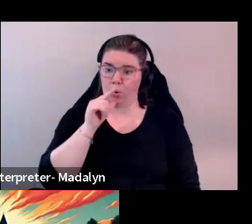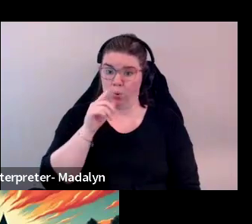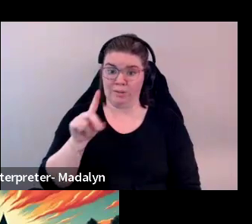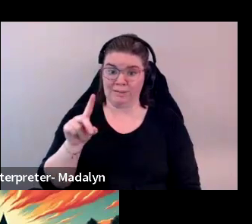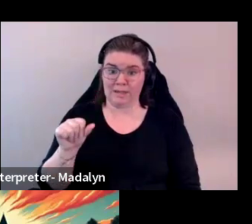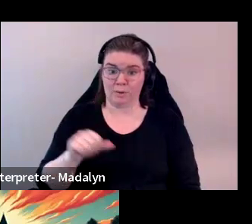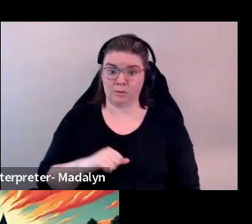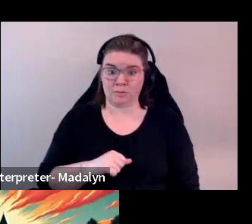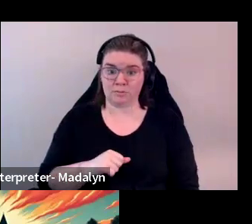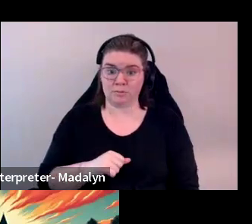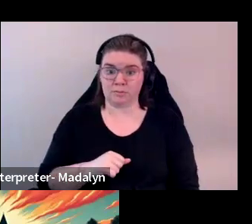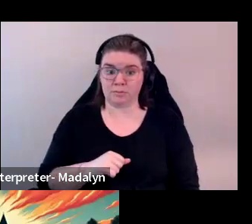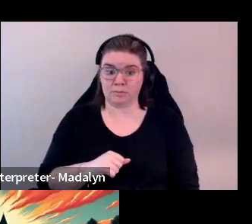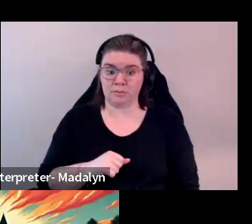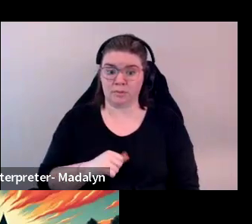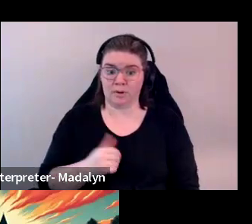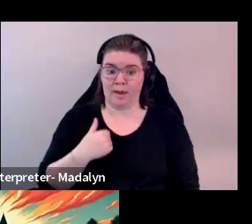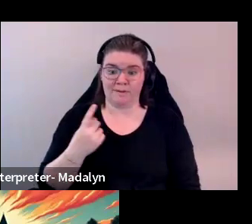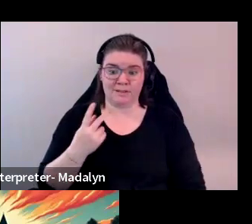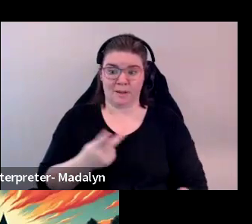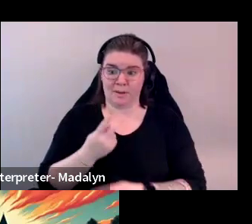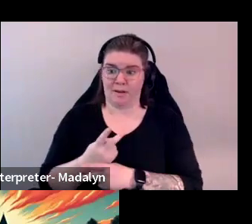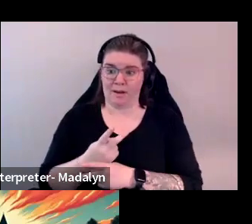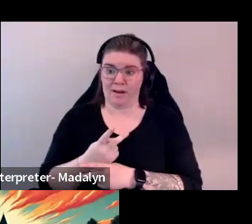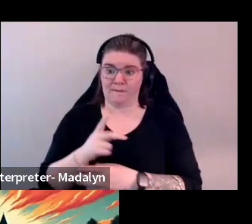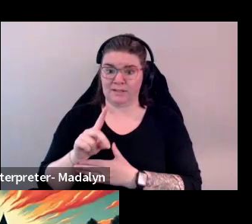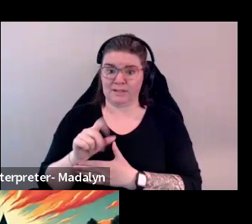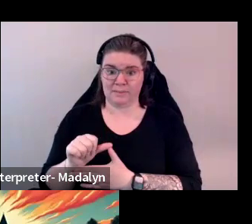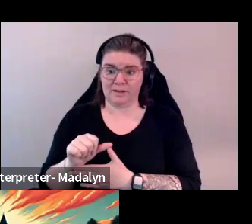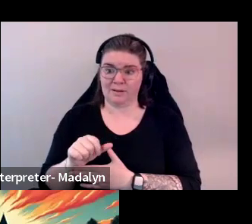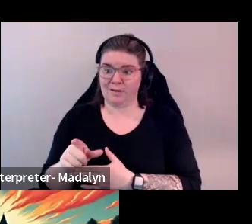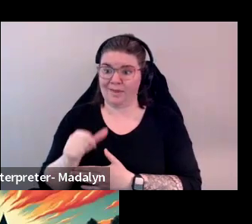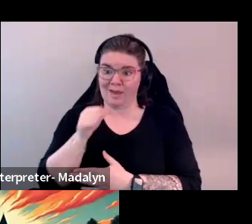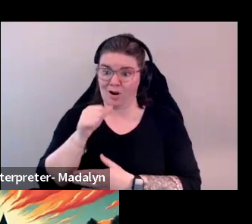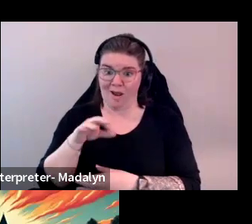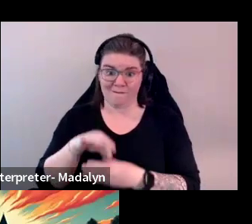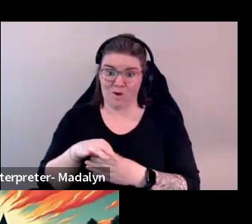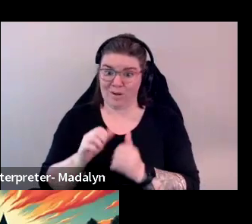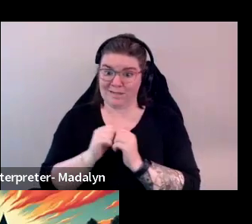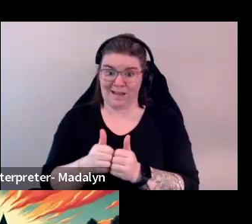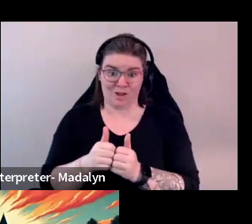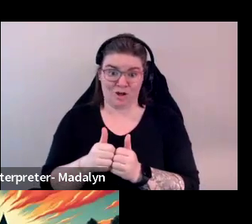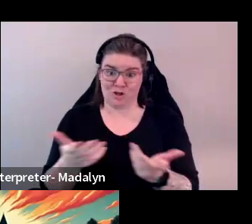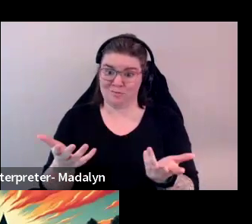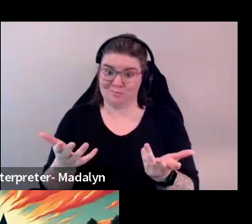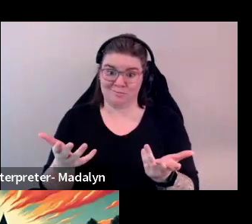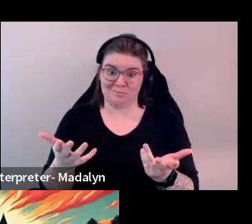Don Posh: or at least claim to have some sort of disability. And they are not voting together. And that's kind of where we're